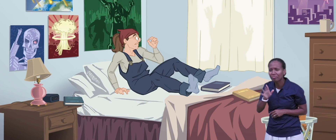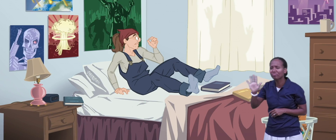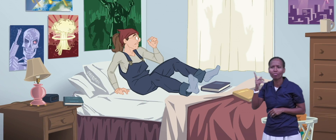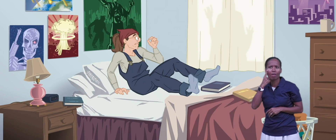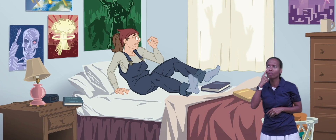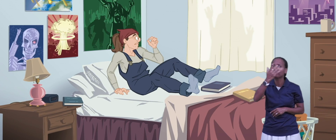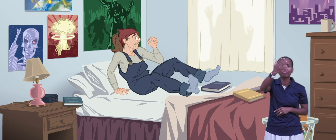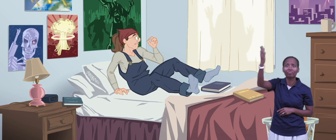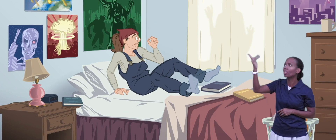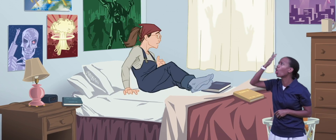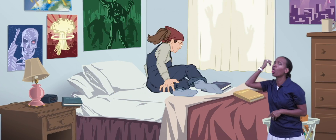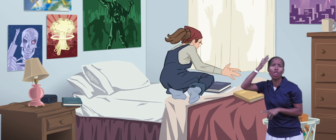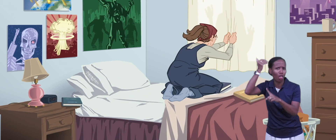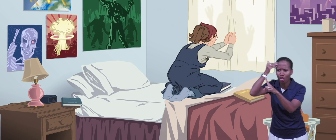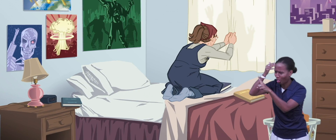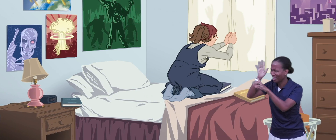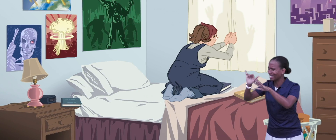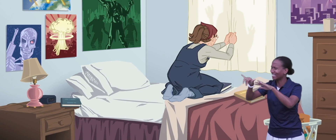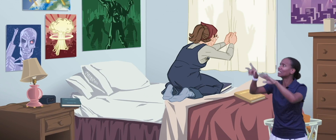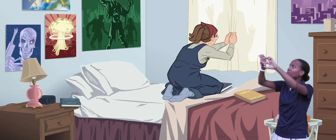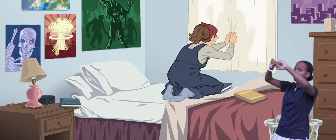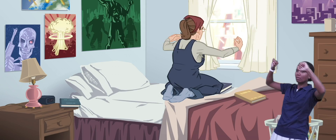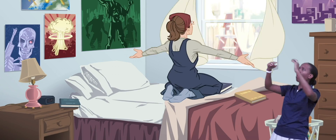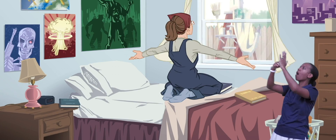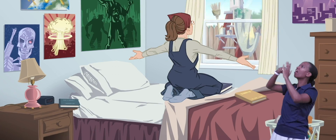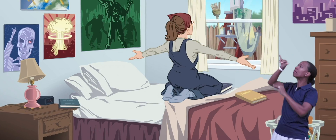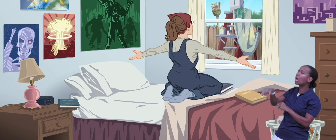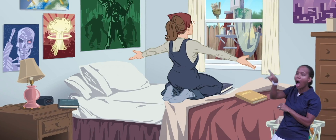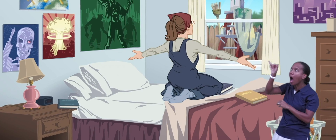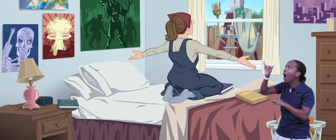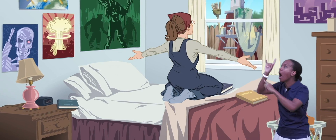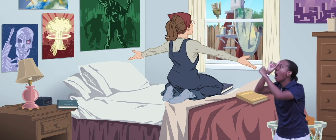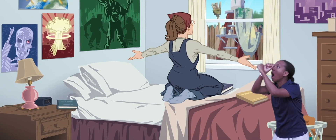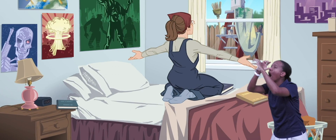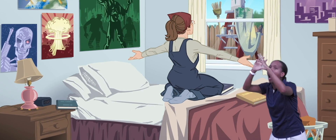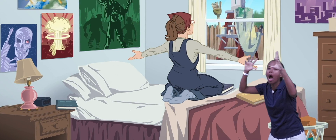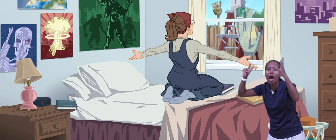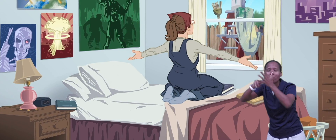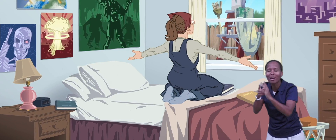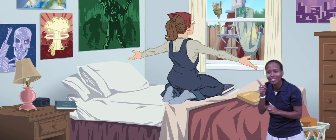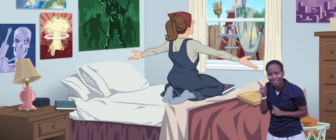An apocalypse is when you suddenly see the true nature of something that you couldn’t see before.